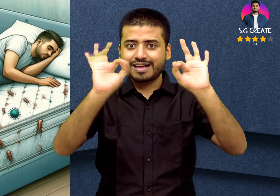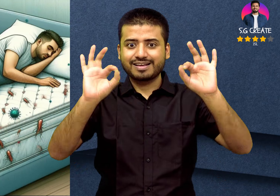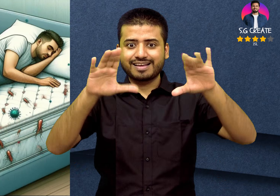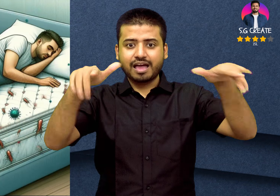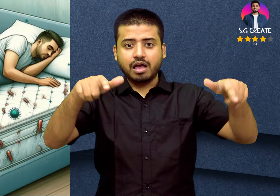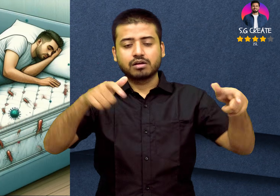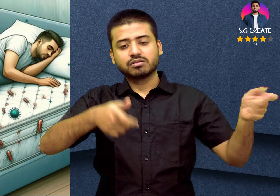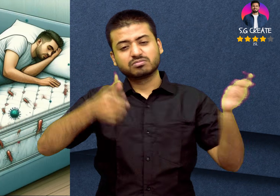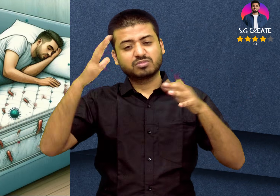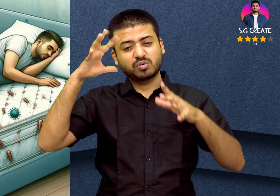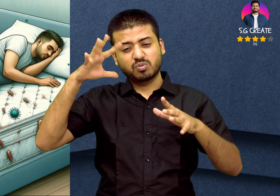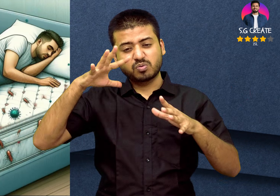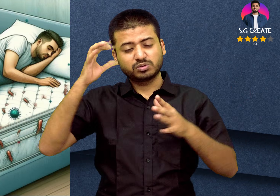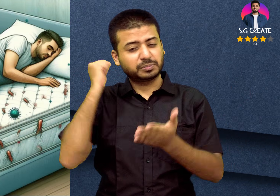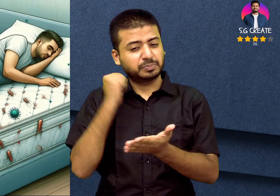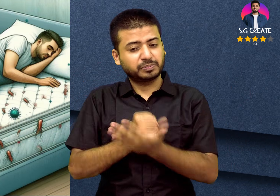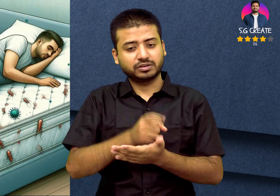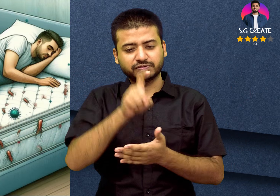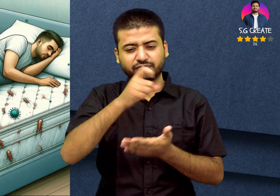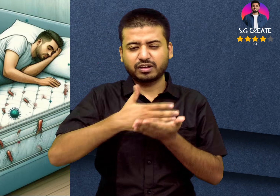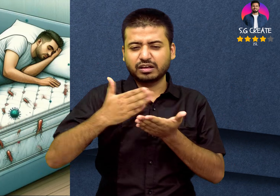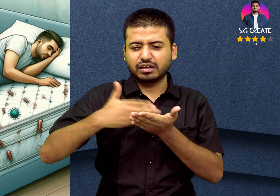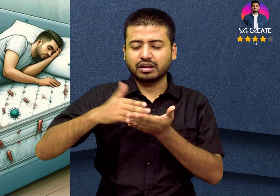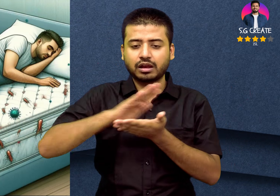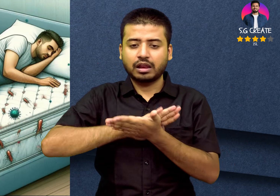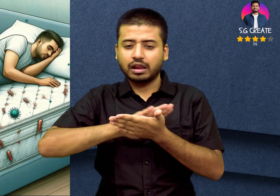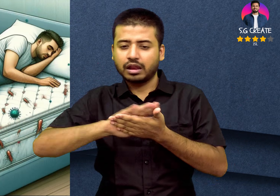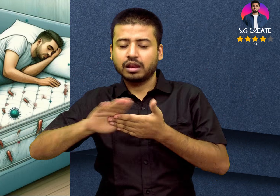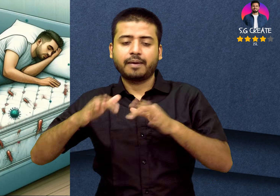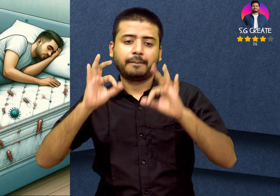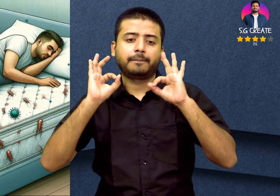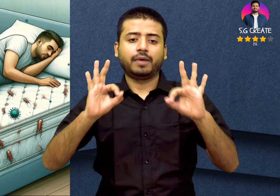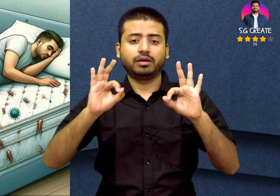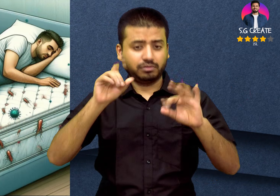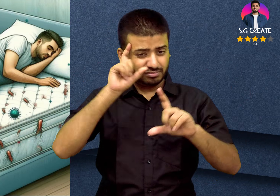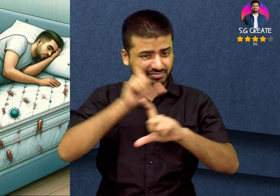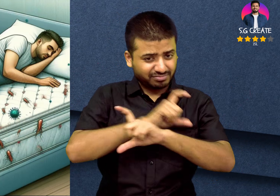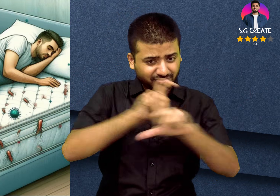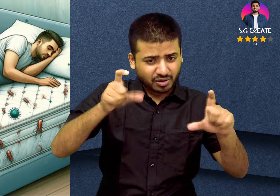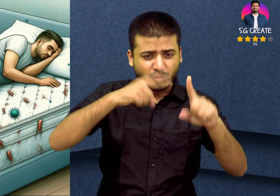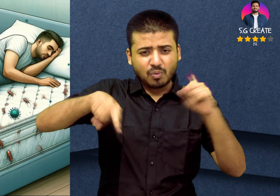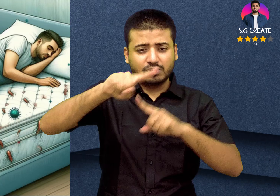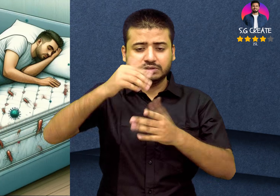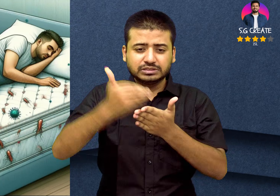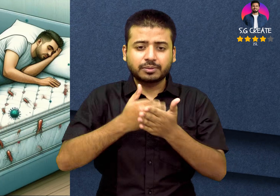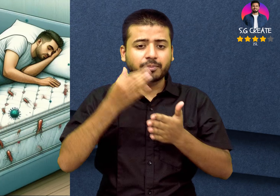and disrupt sleep quality. The psychology of a clean sleep environment. Beyond the physical